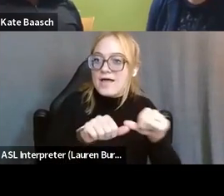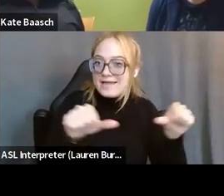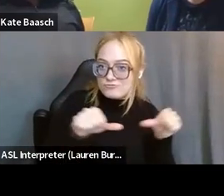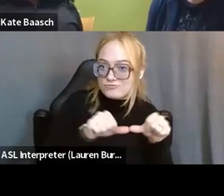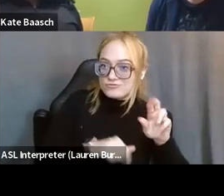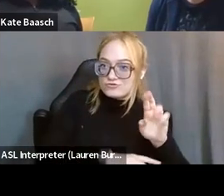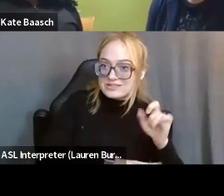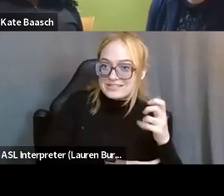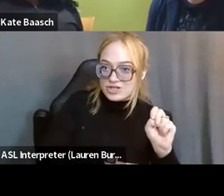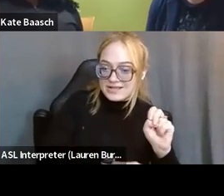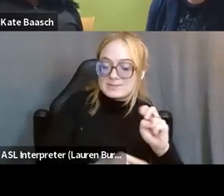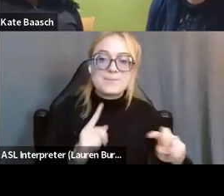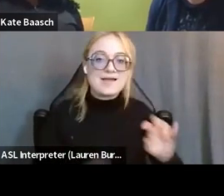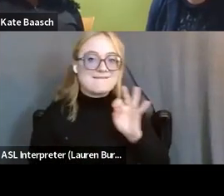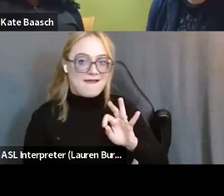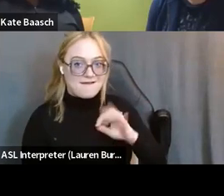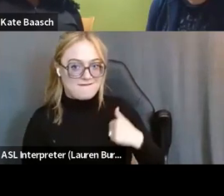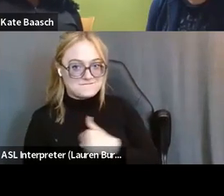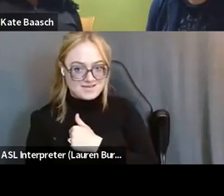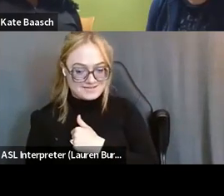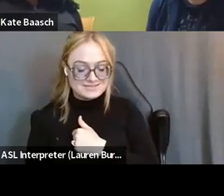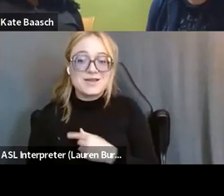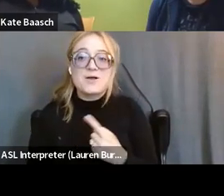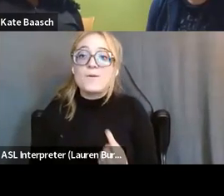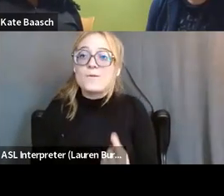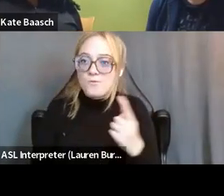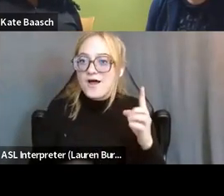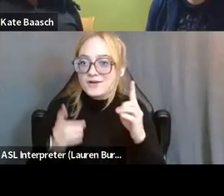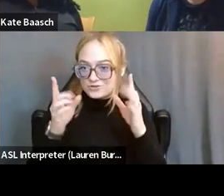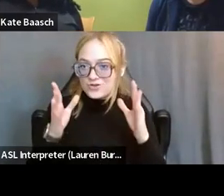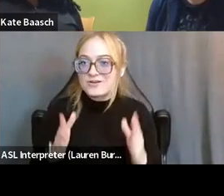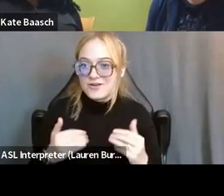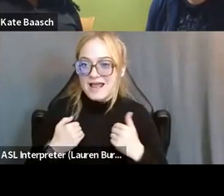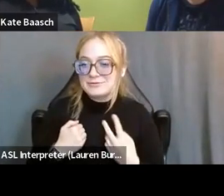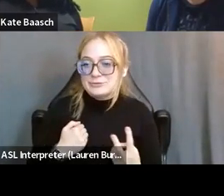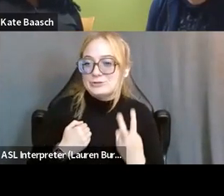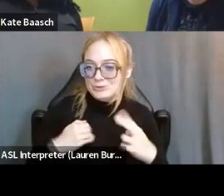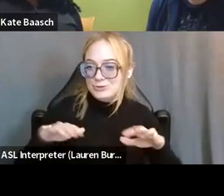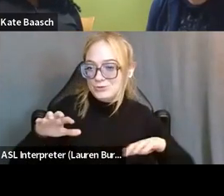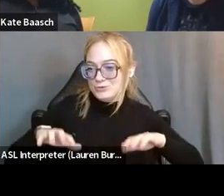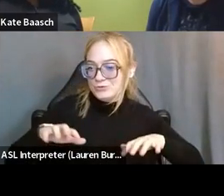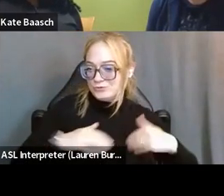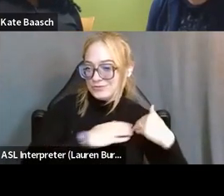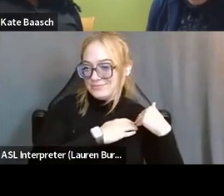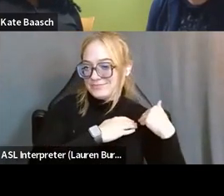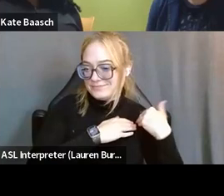One regional communications director actually doubles for two regions and she covers like, listen,